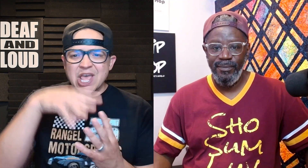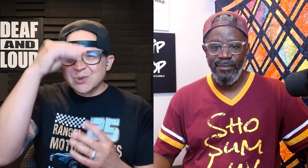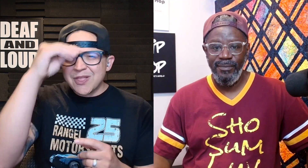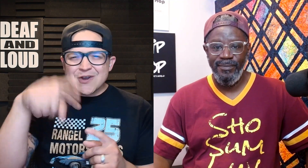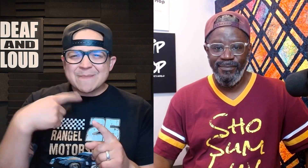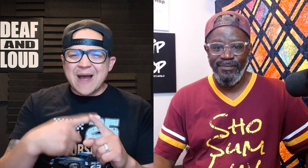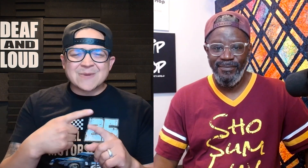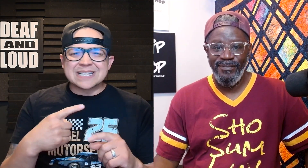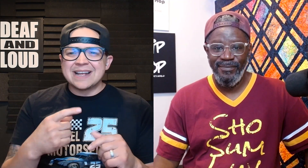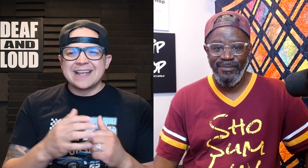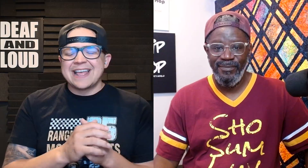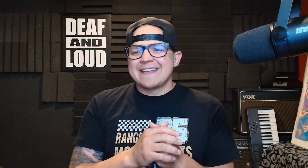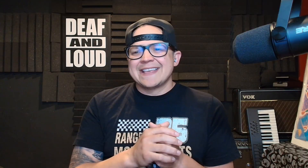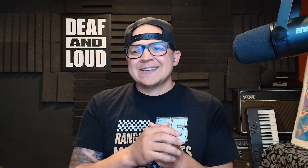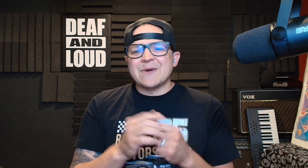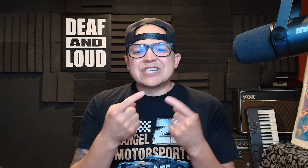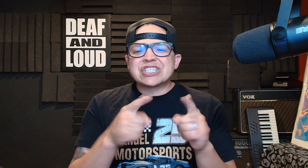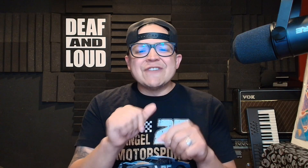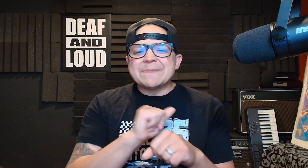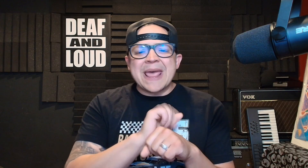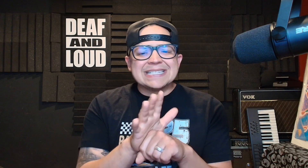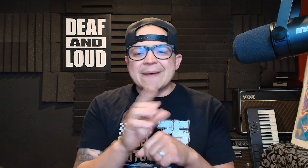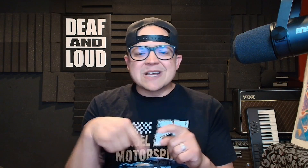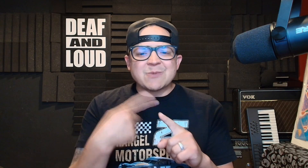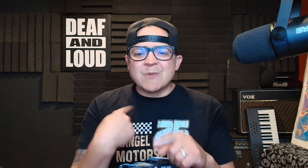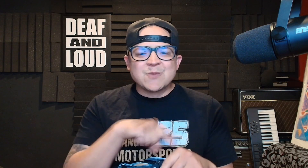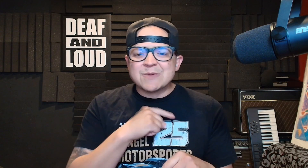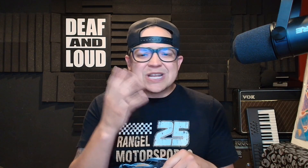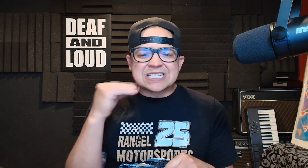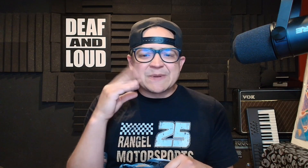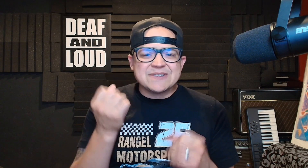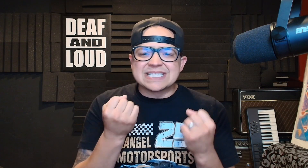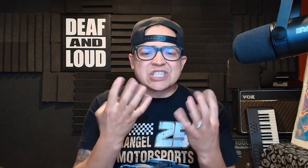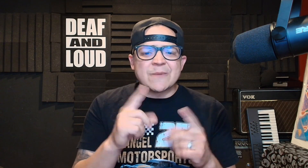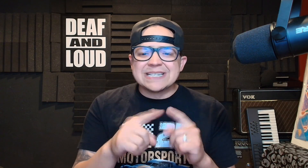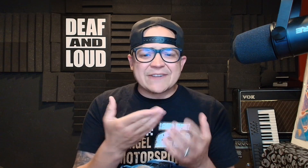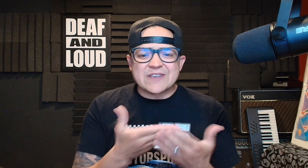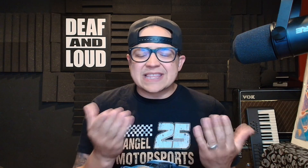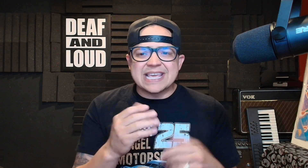You learn about, you know, during the pandemic when we were experiencing so many different things.